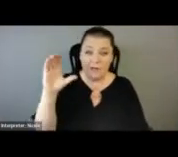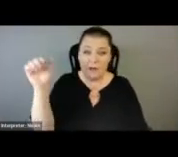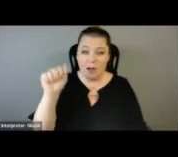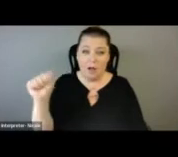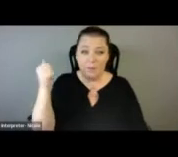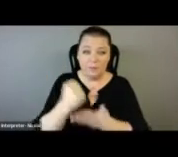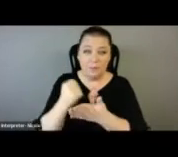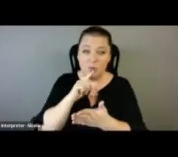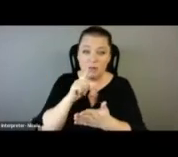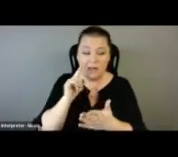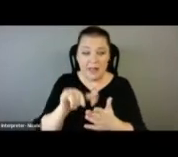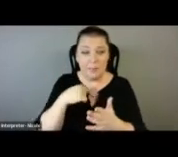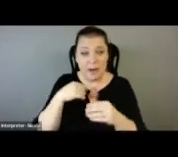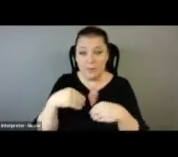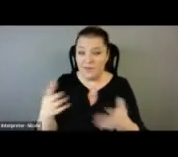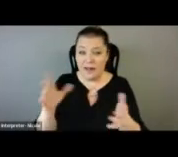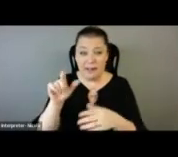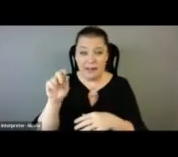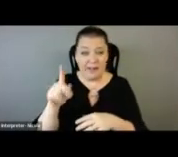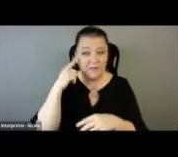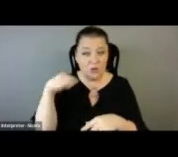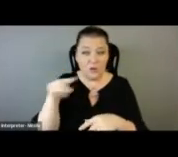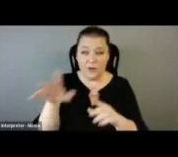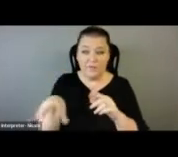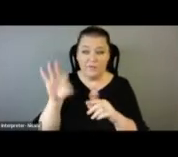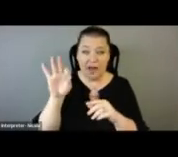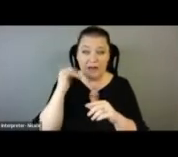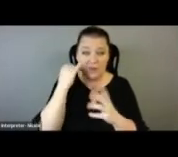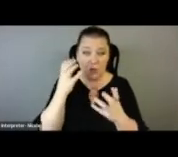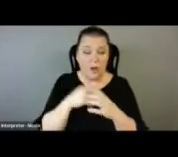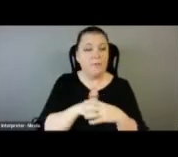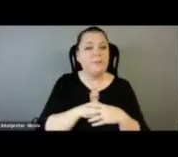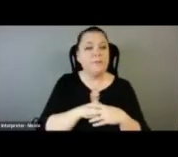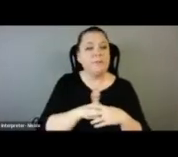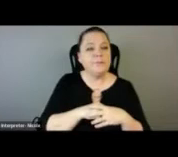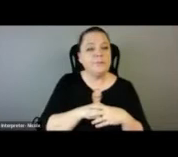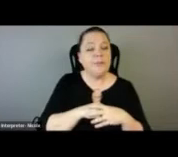more. Next slide, please. So as I mentioned, it's a zero